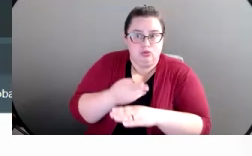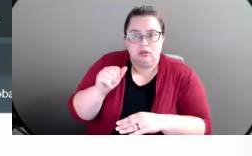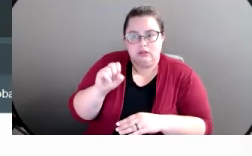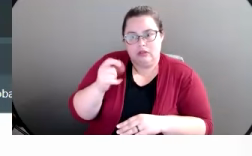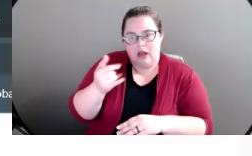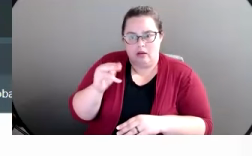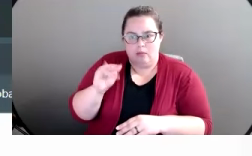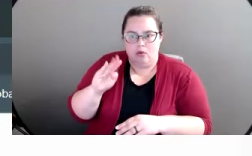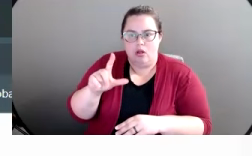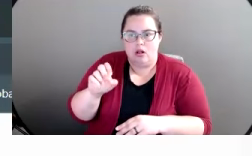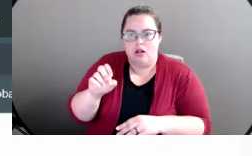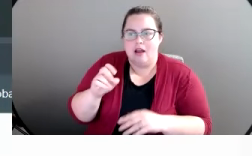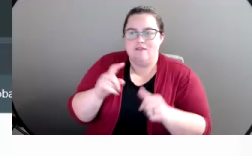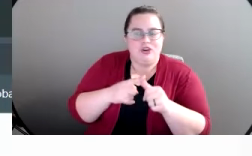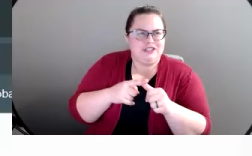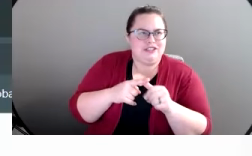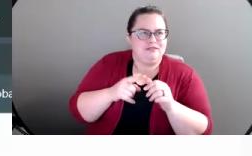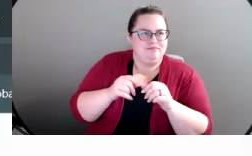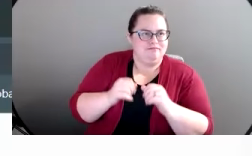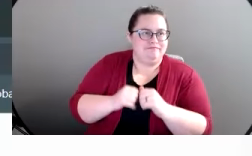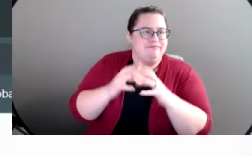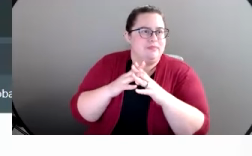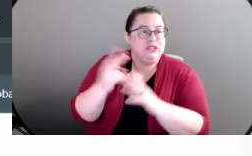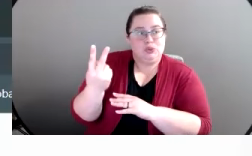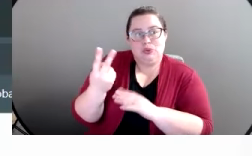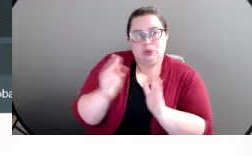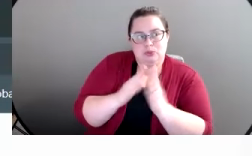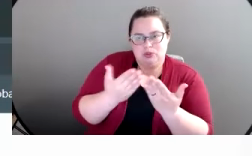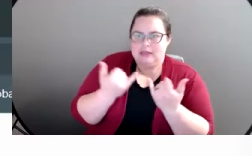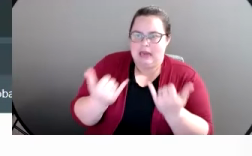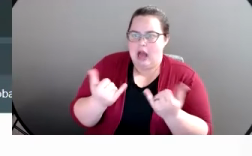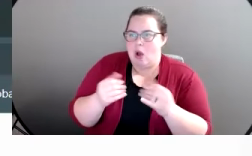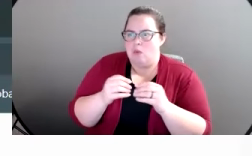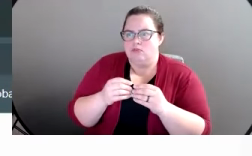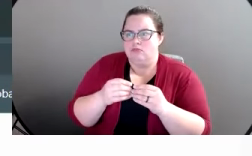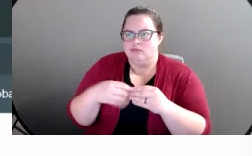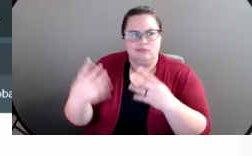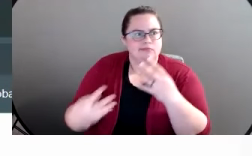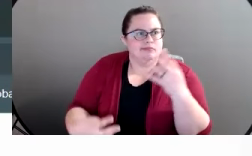it was two books and now, it's many more and they're continuing to develop that.